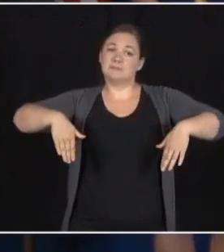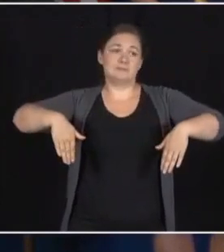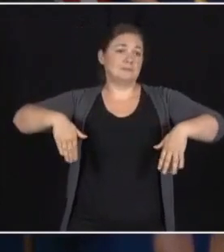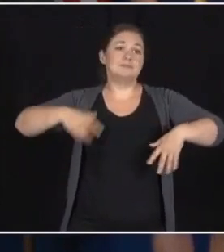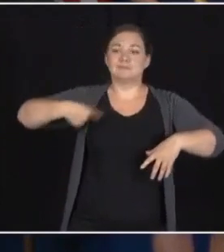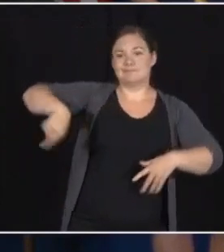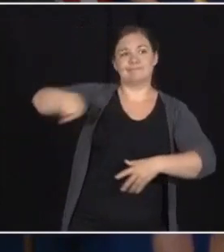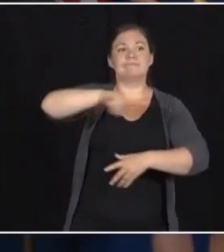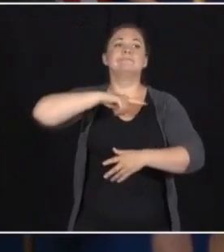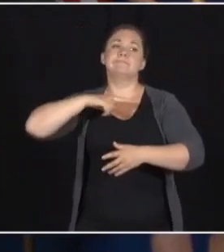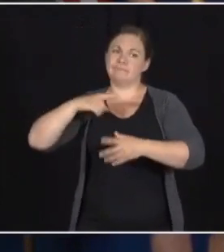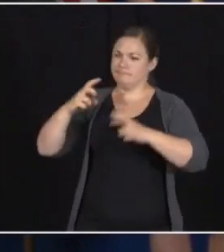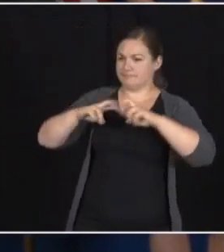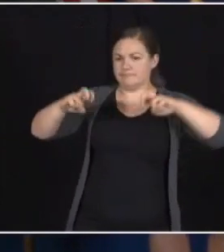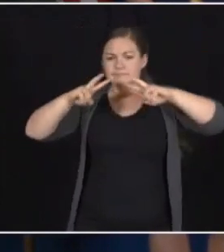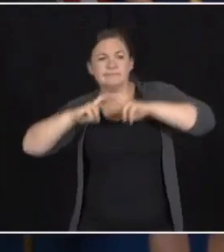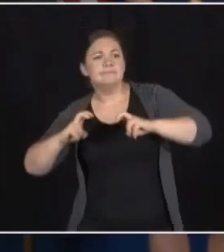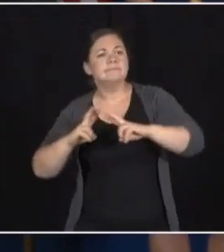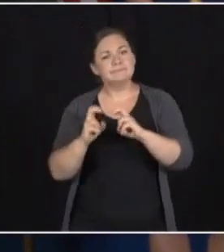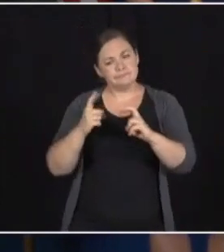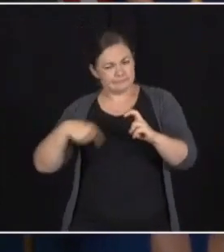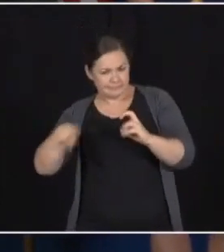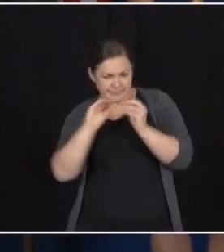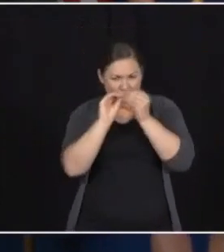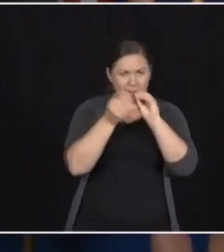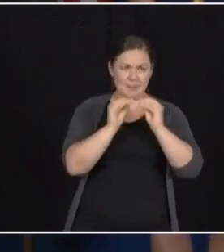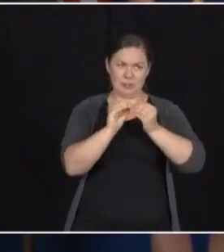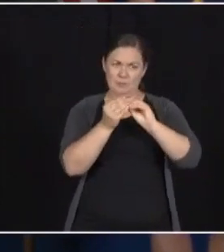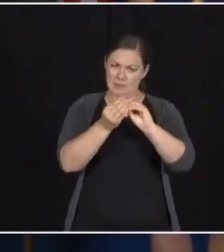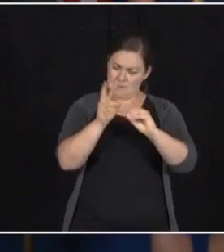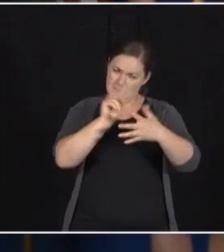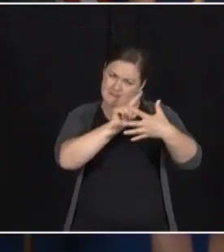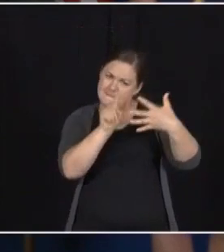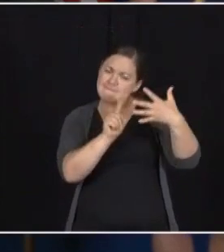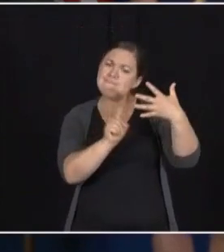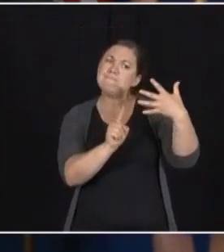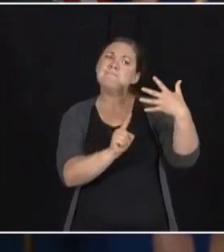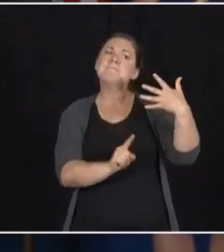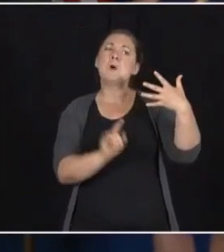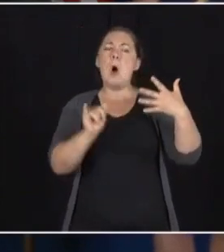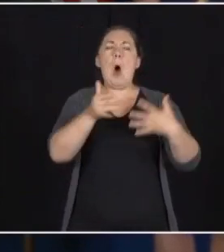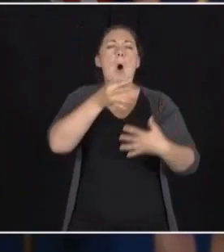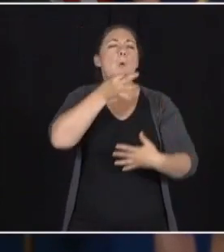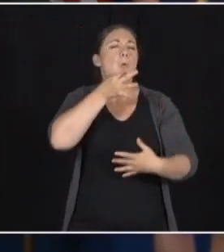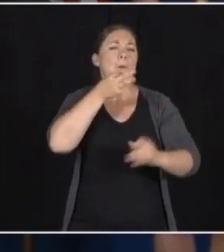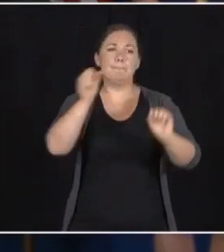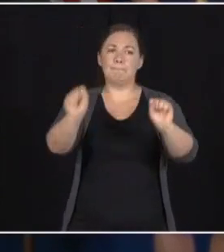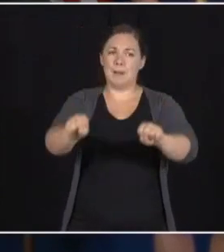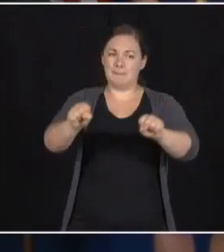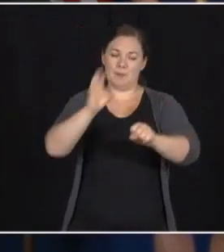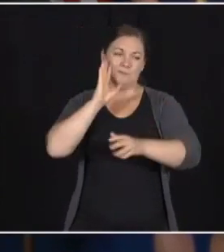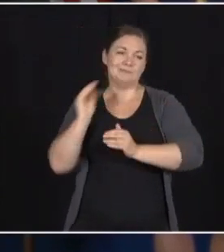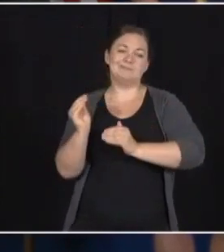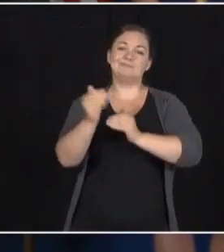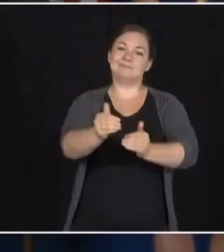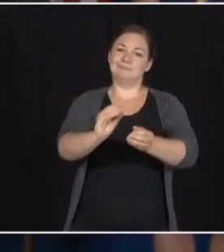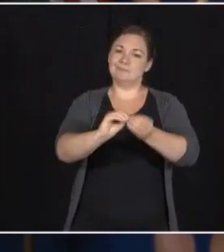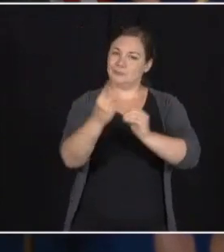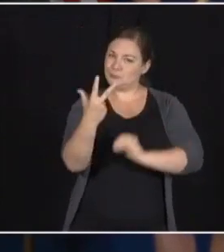I can't name a specific date but I can tell you the team is actively looking at the data and looking to move into stage III